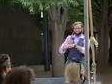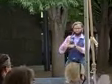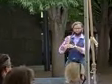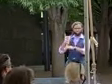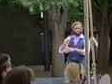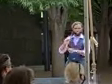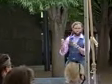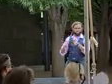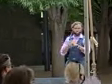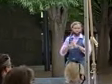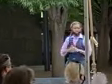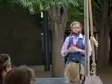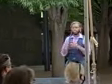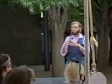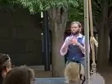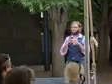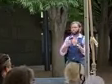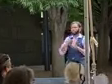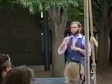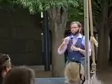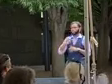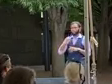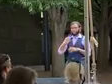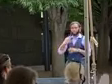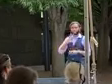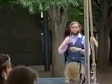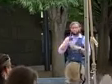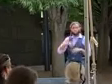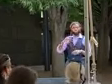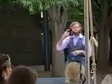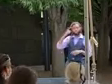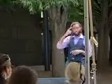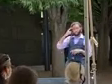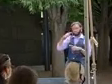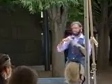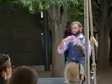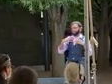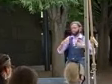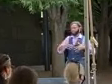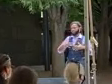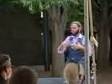The Americans with Disabilities Act includes both mental and physical medical conditions.